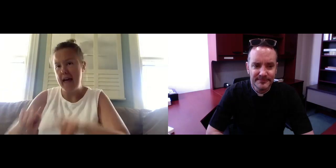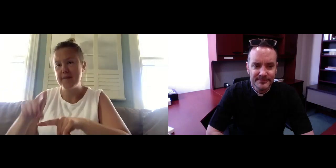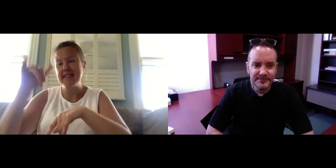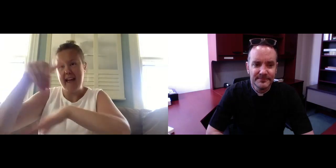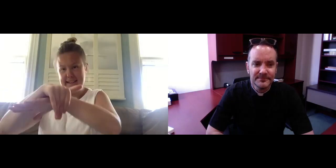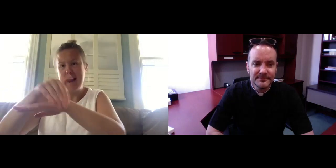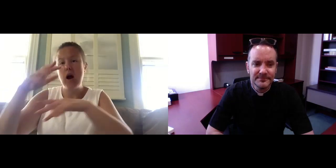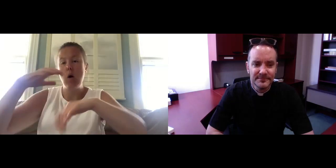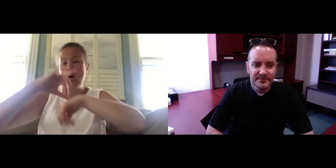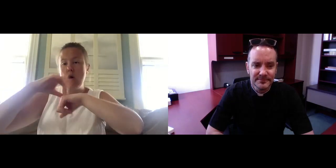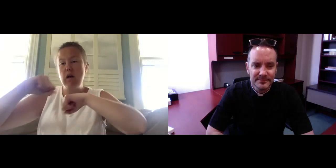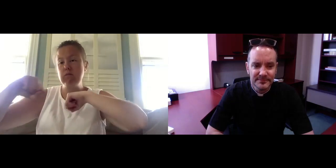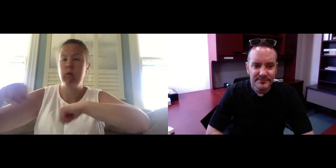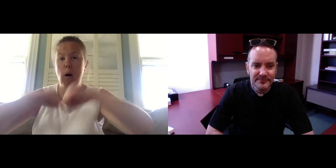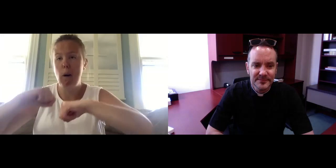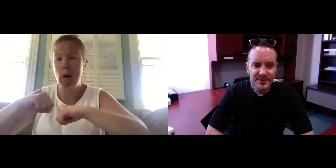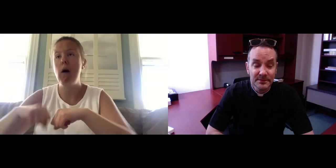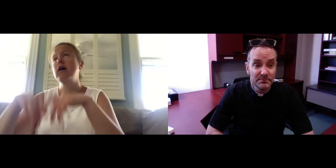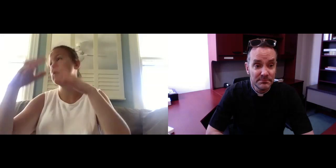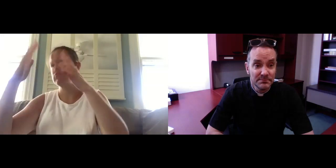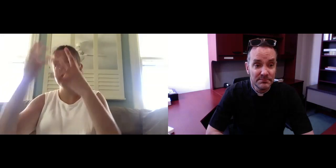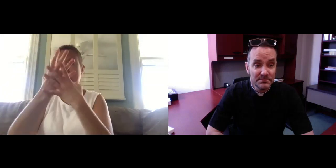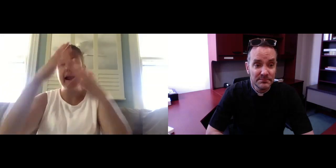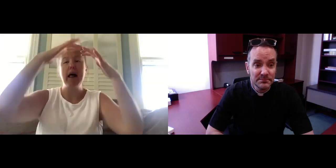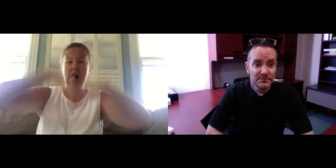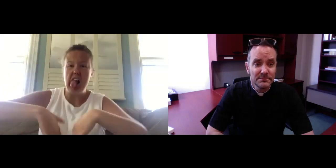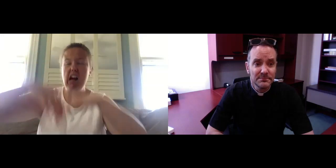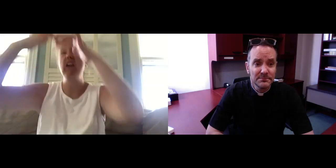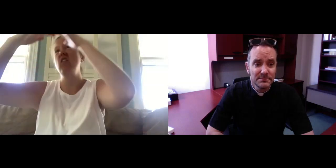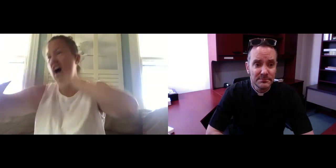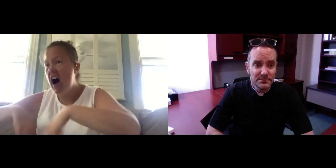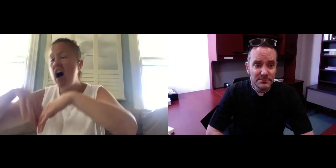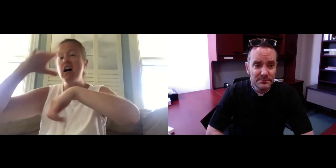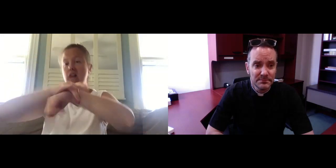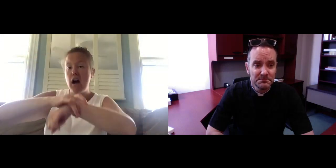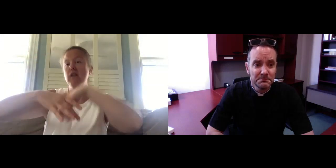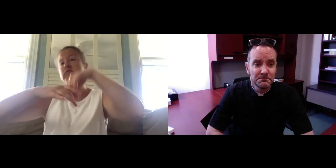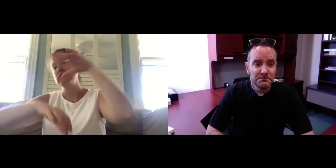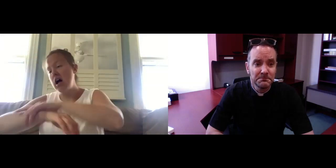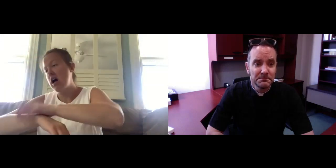God as the prisoners listened, there was suddenly such a severe earthquake that